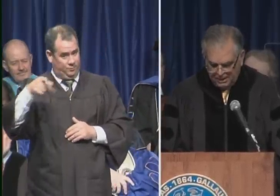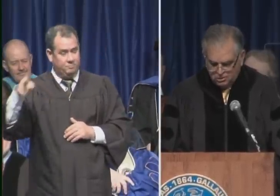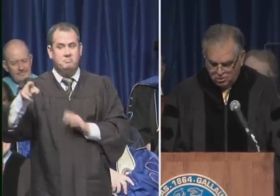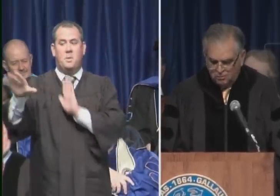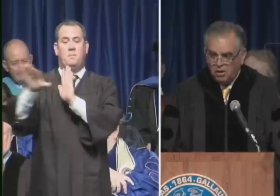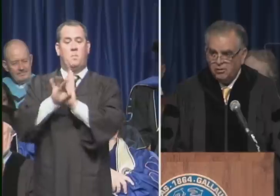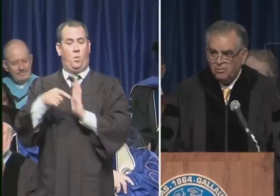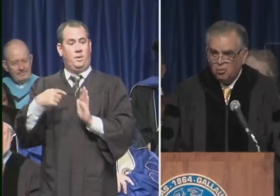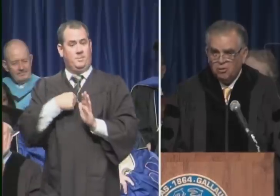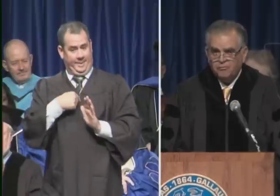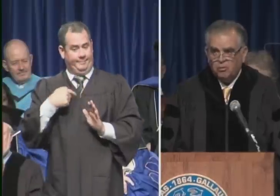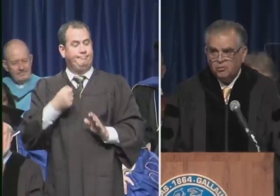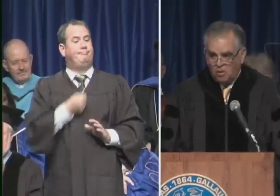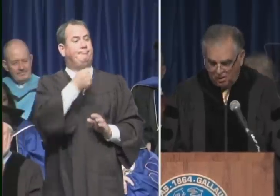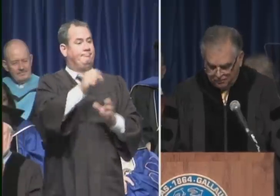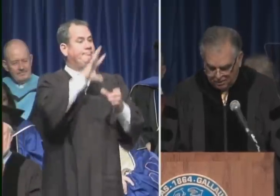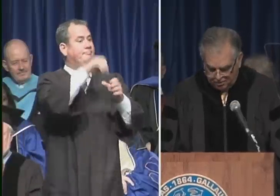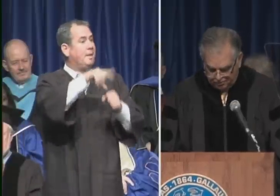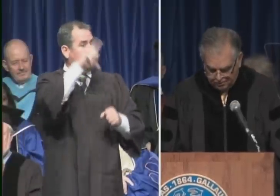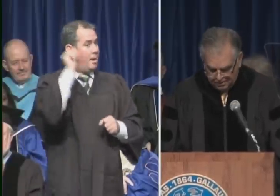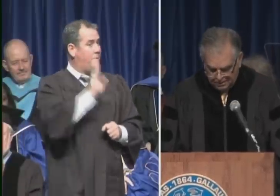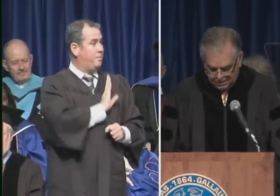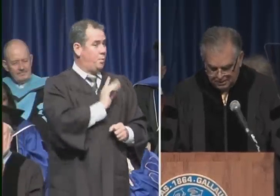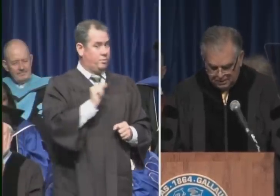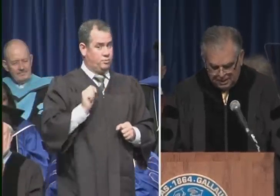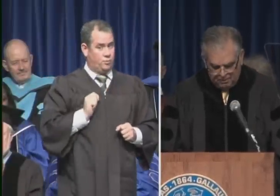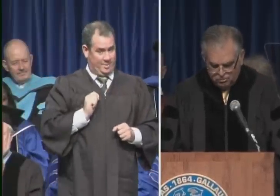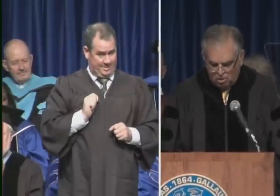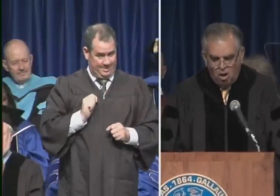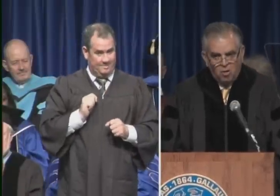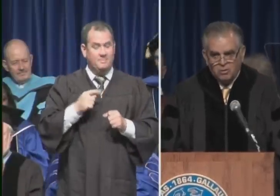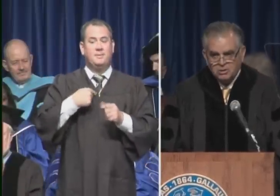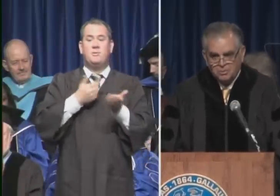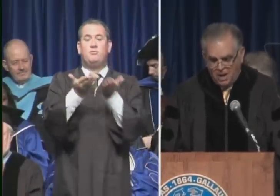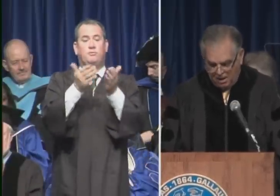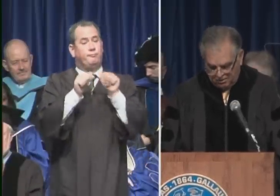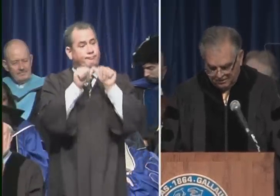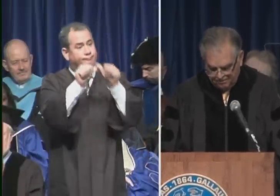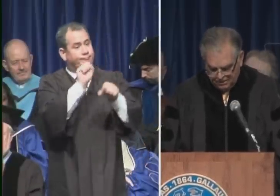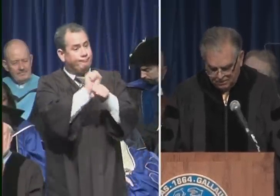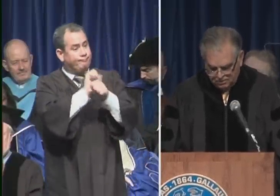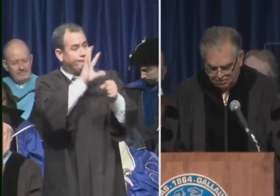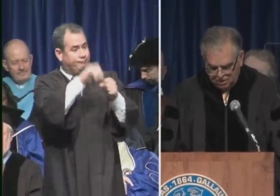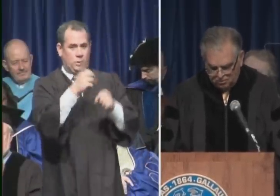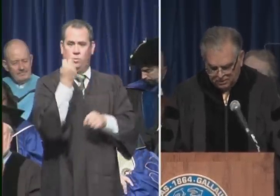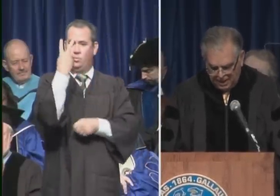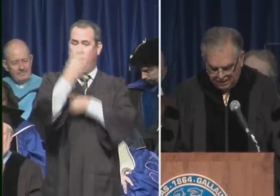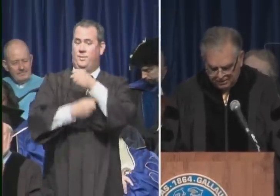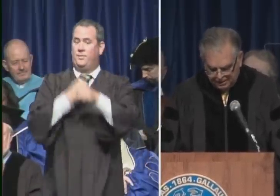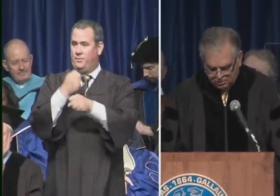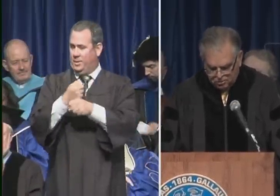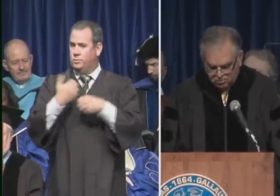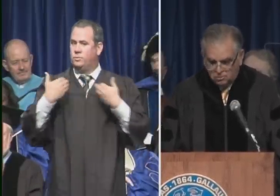I served on the board for 12 years, and I was always proud to meet with Gallaudet students